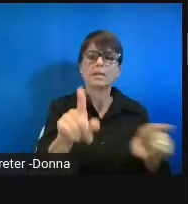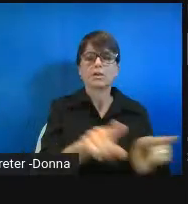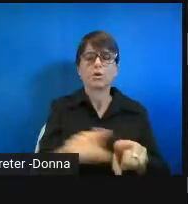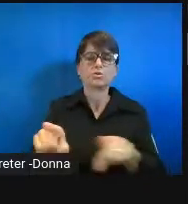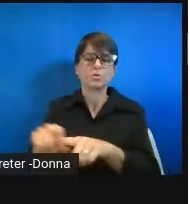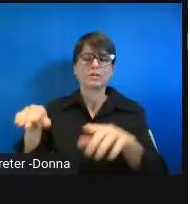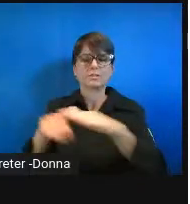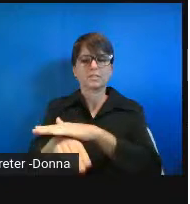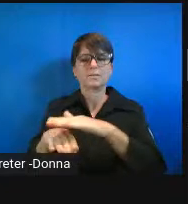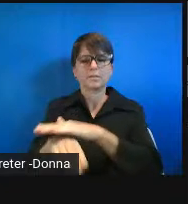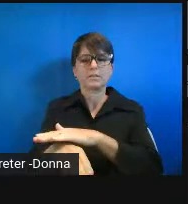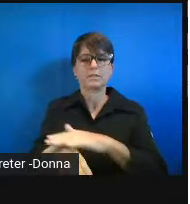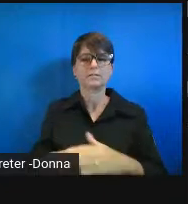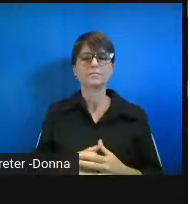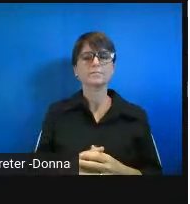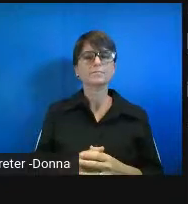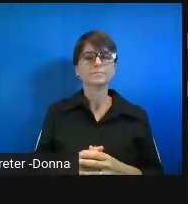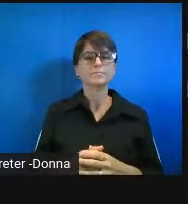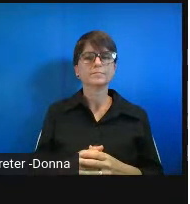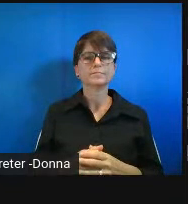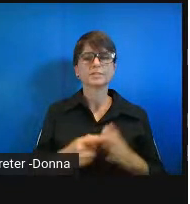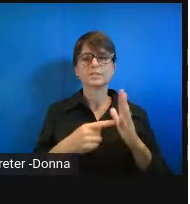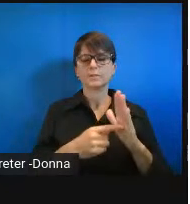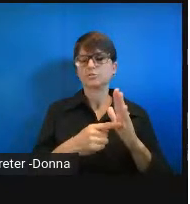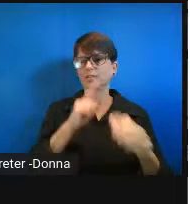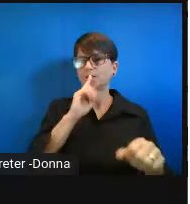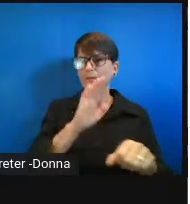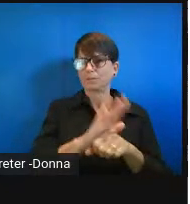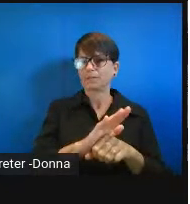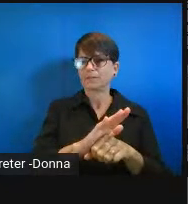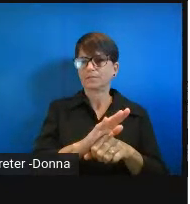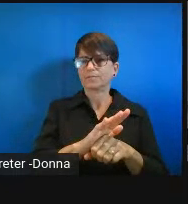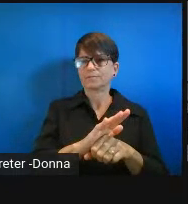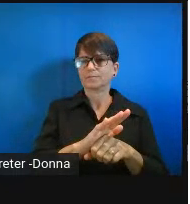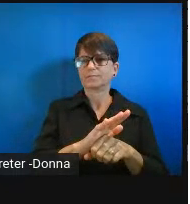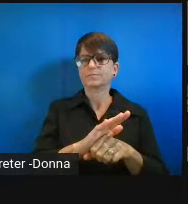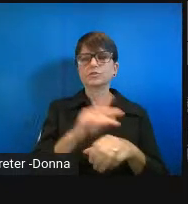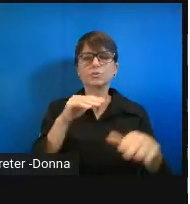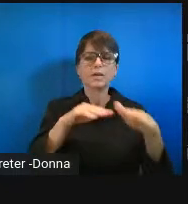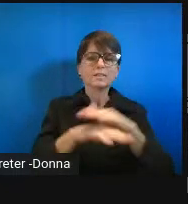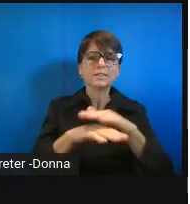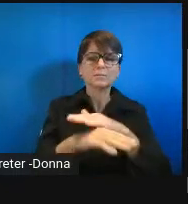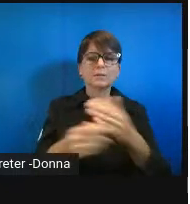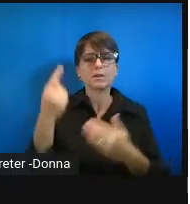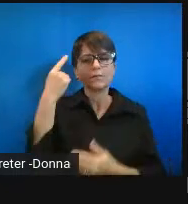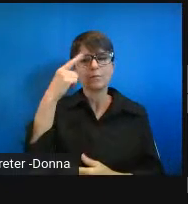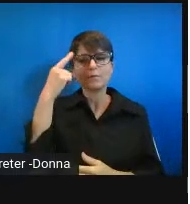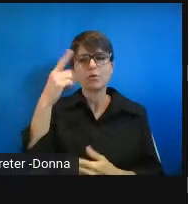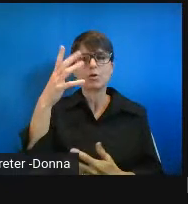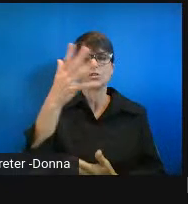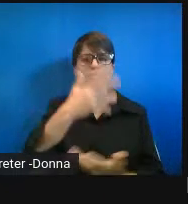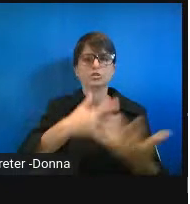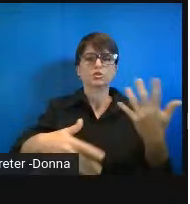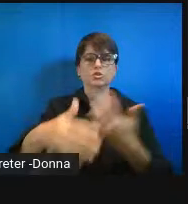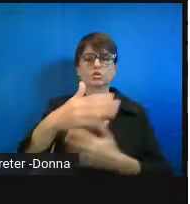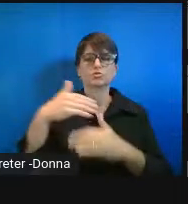and commitment to accessibility. Demonstrate commitment to accessibility and to social responsibility. [REFERRING TO SLIDES]